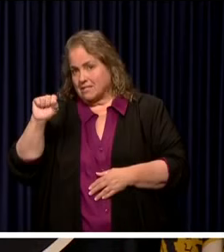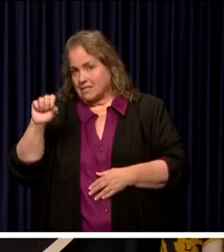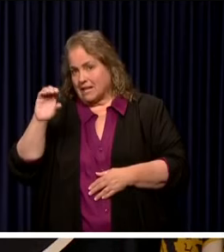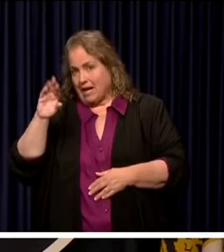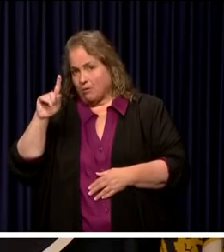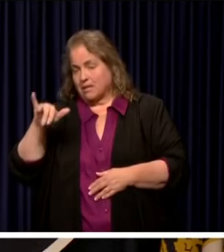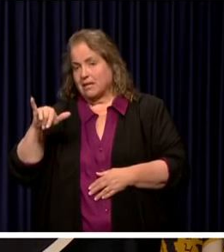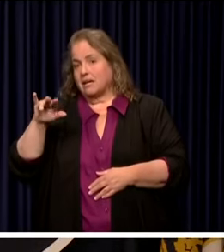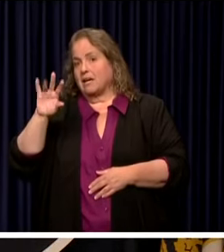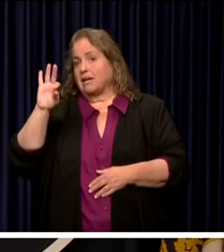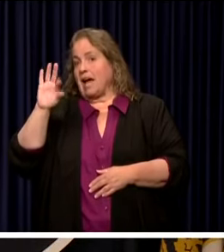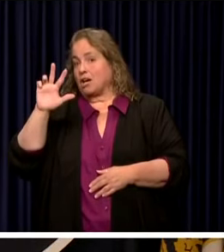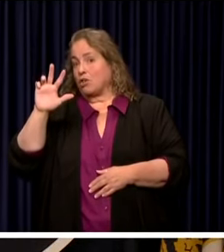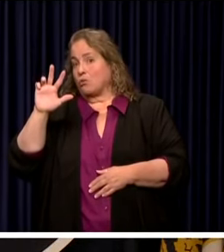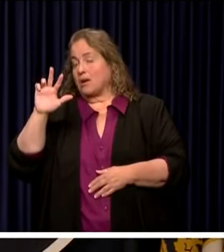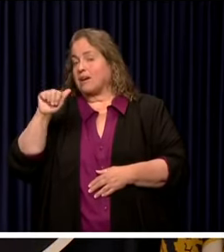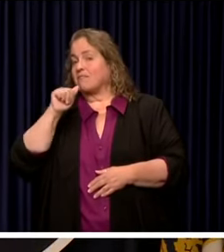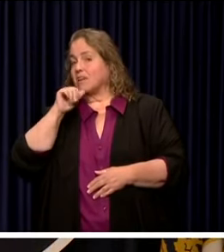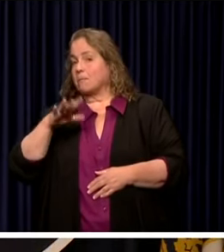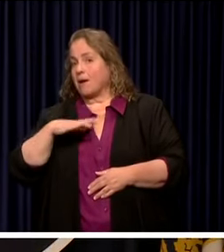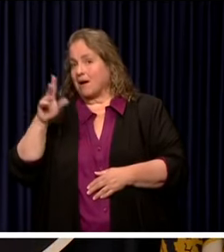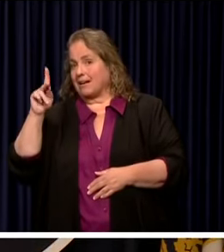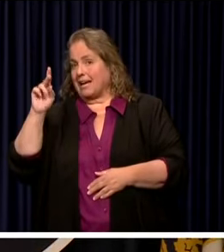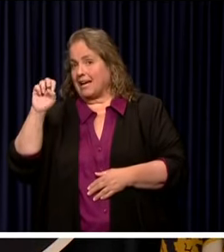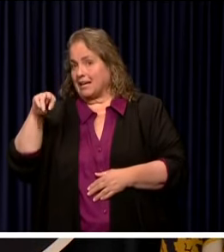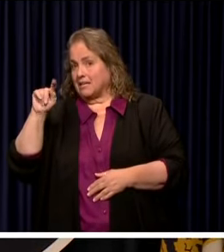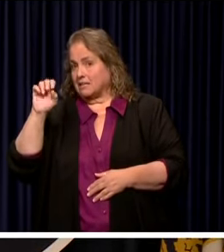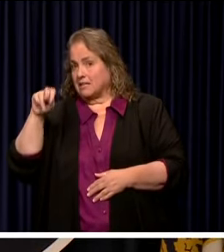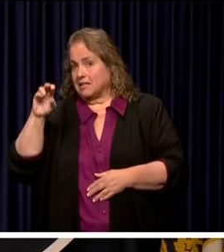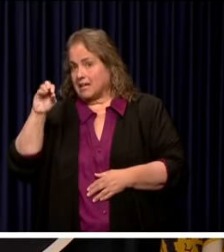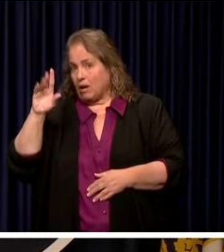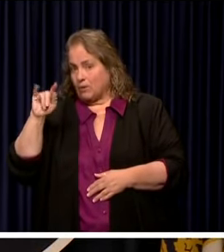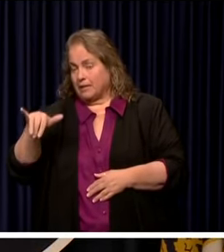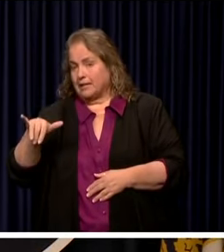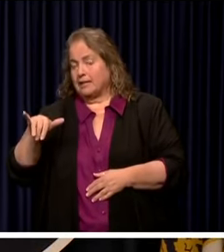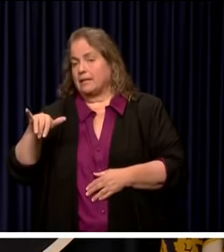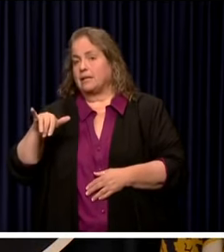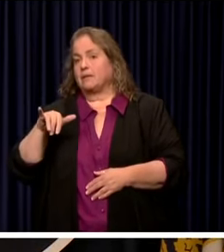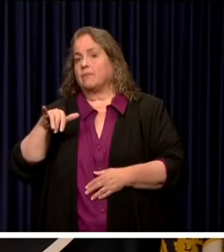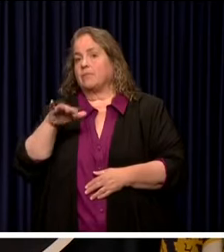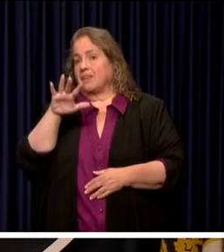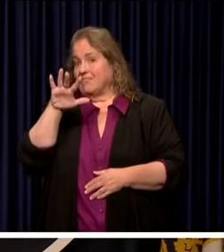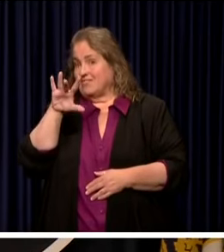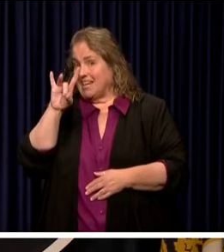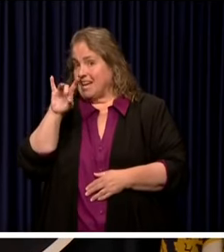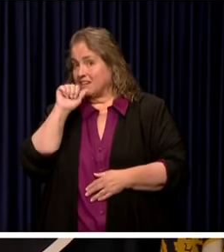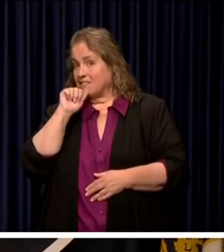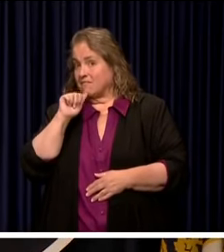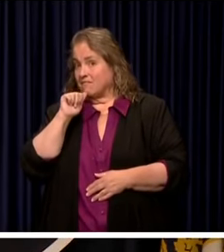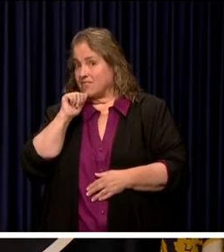THIS DECREASE, AND WE WILL, WE CAN SEE LIGHT AT THE END OF THE